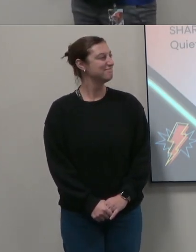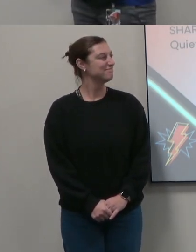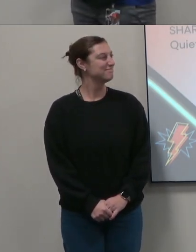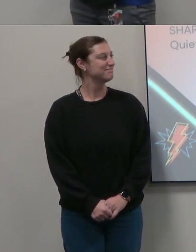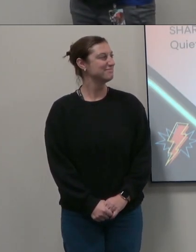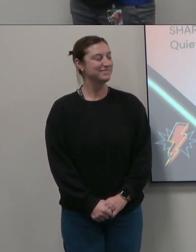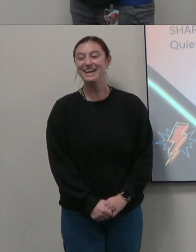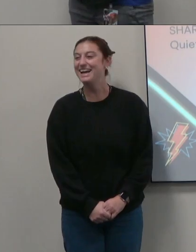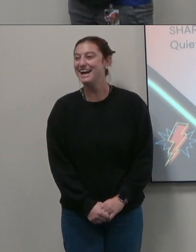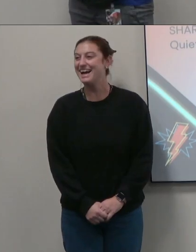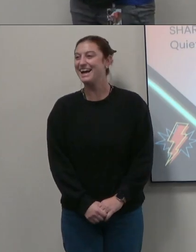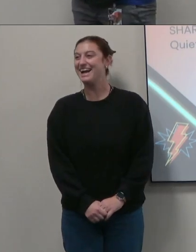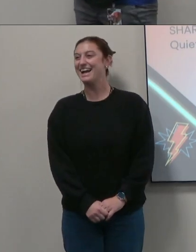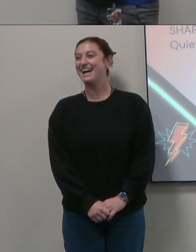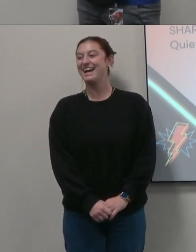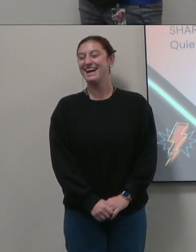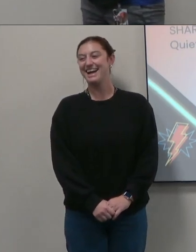That's a good question for this sign.